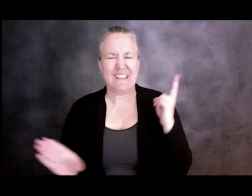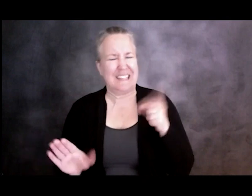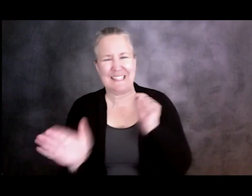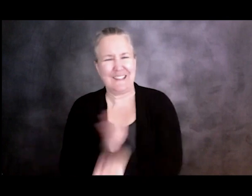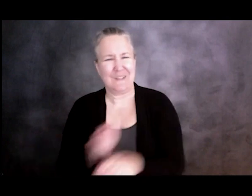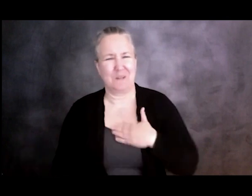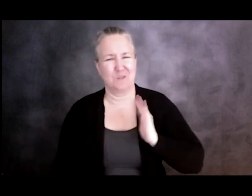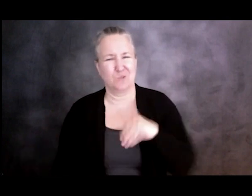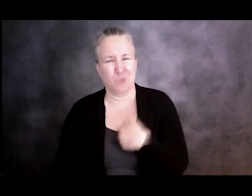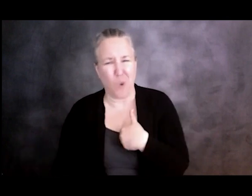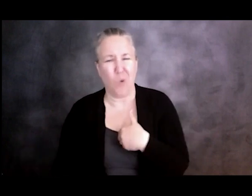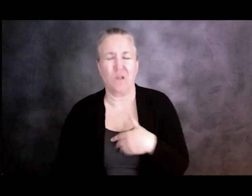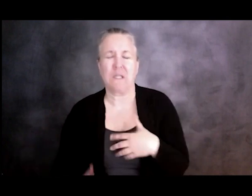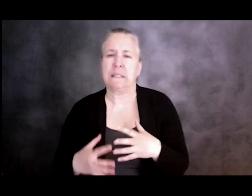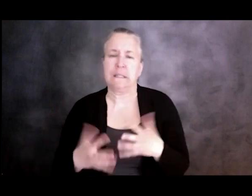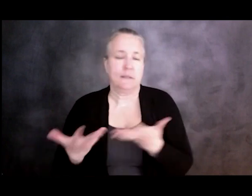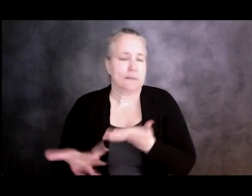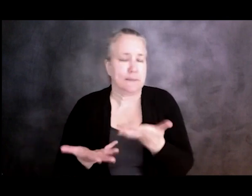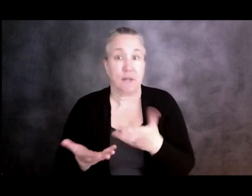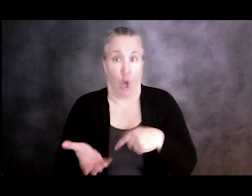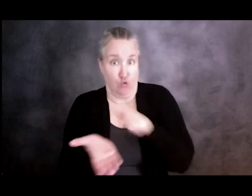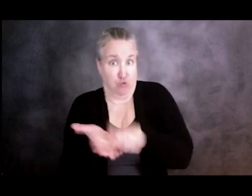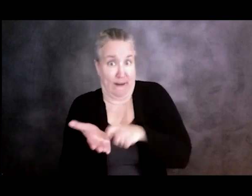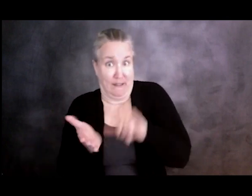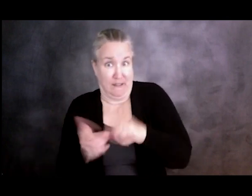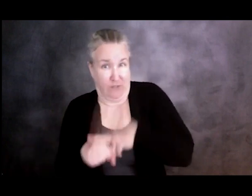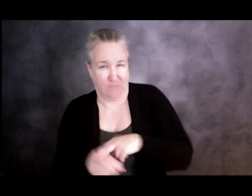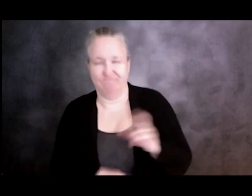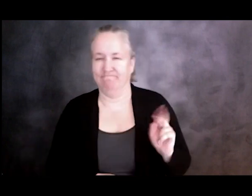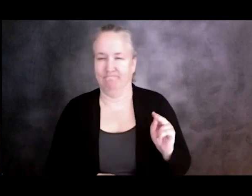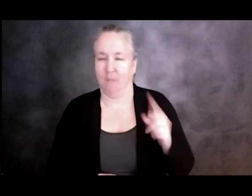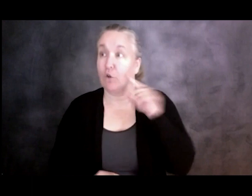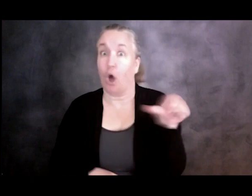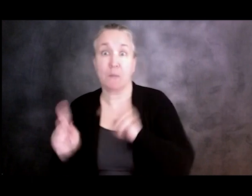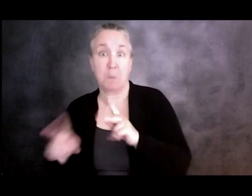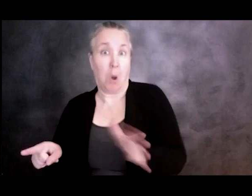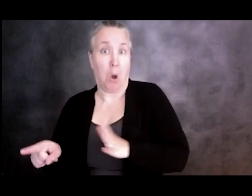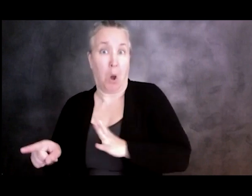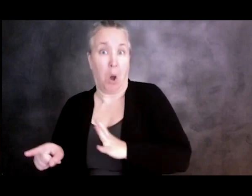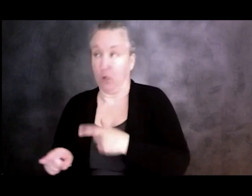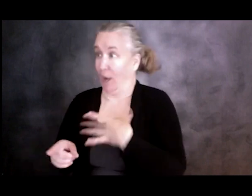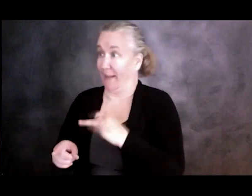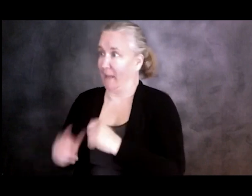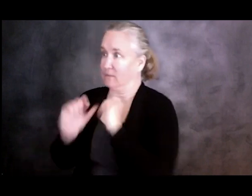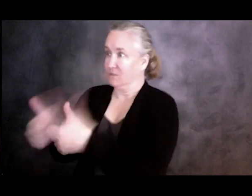It's so repressive. And the writing was not fun for me. It could be for other people. So if you like writing that kind of thing, more power to you. We need it.